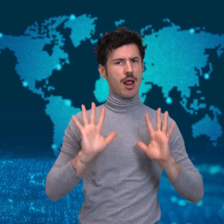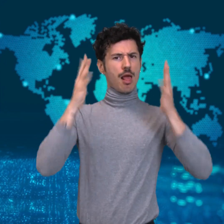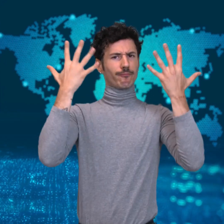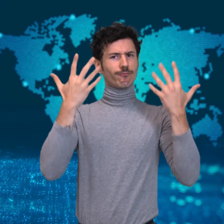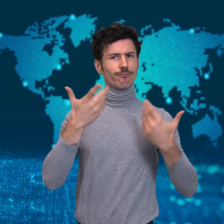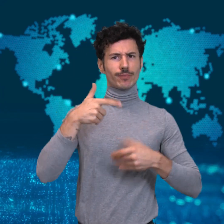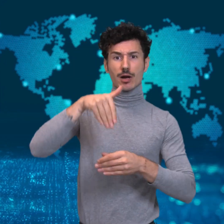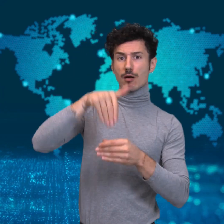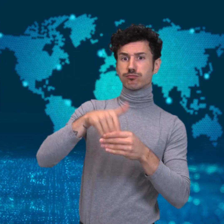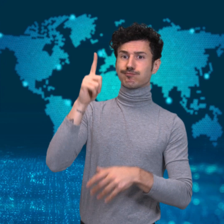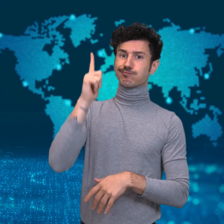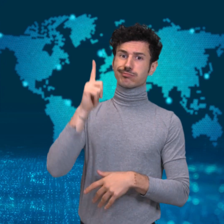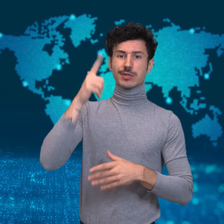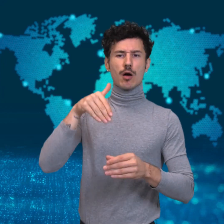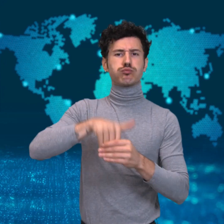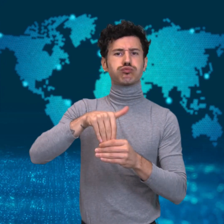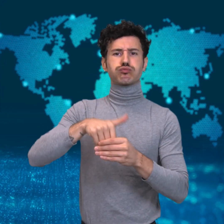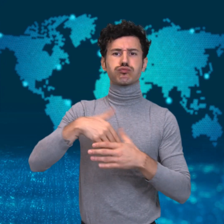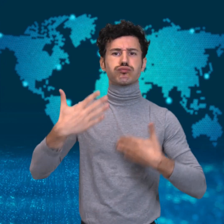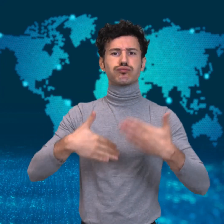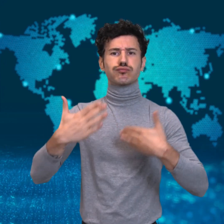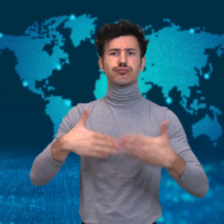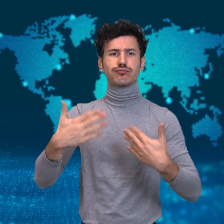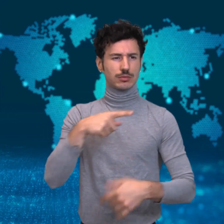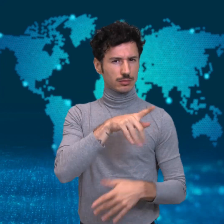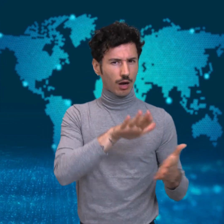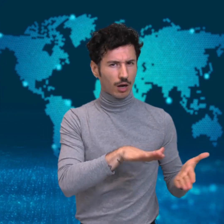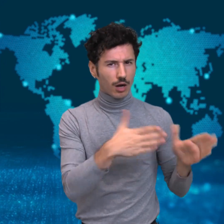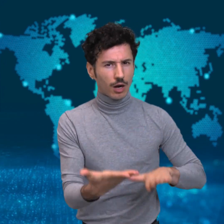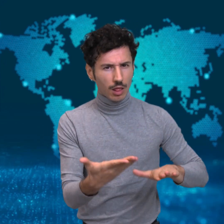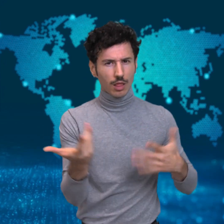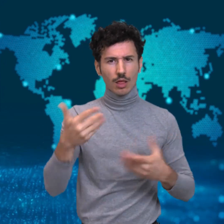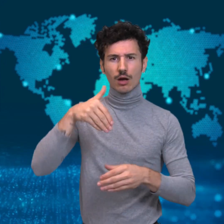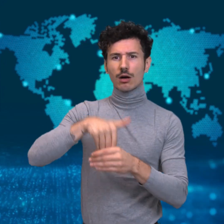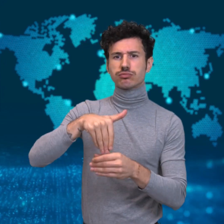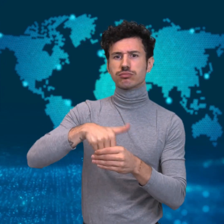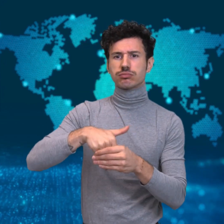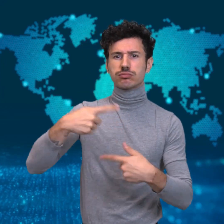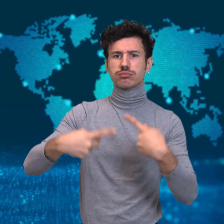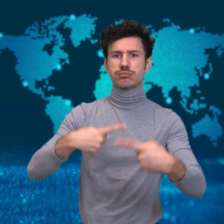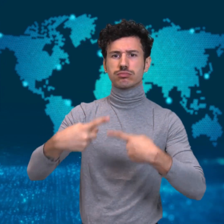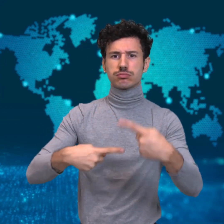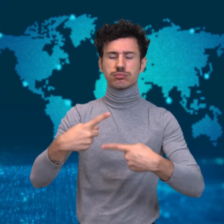and after he passed away, it was too late to remove his name.